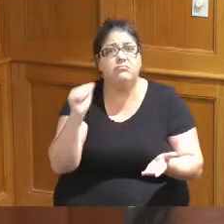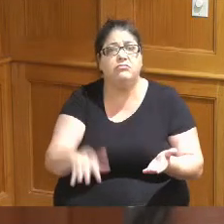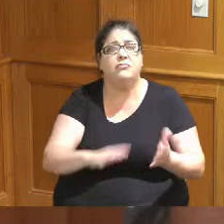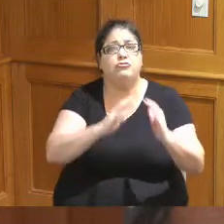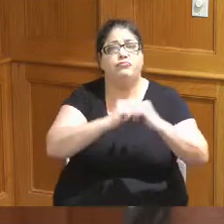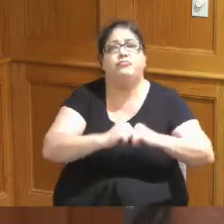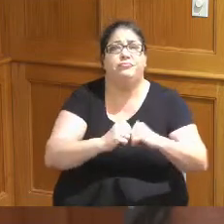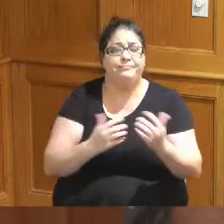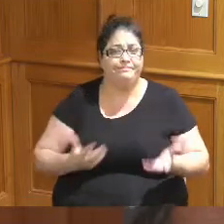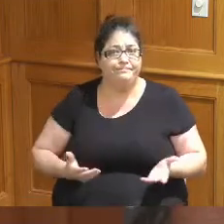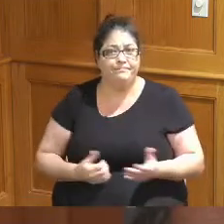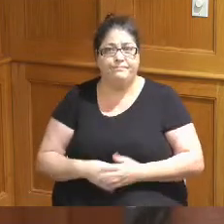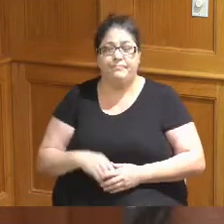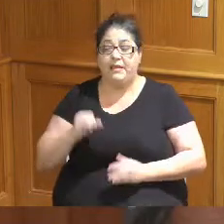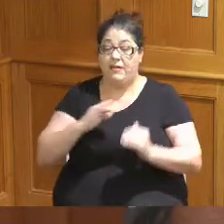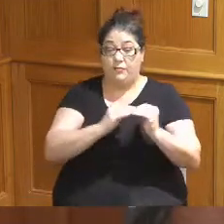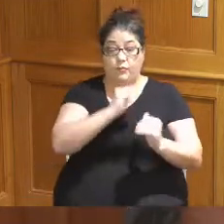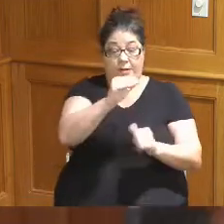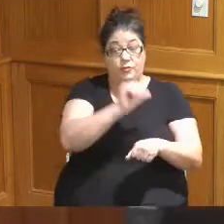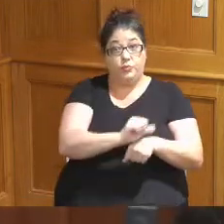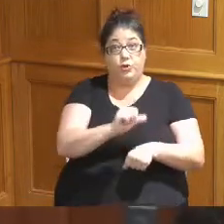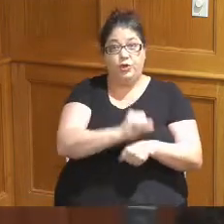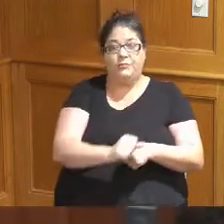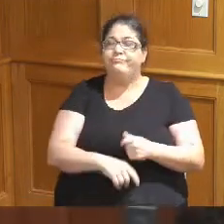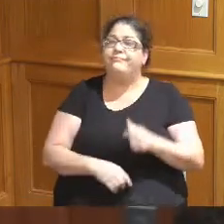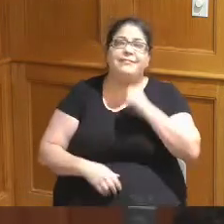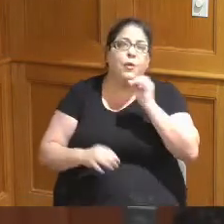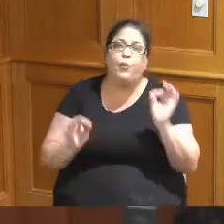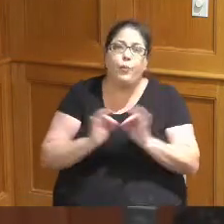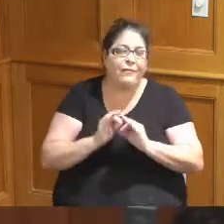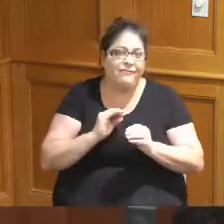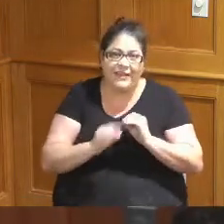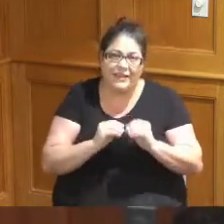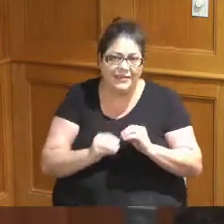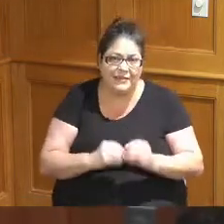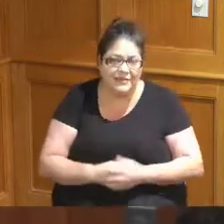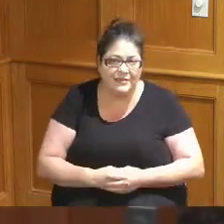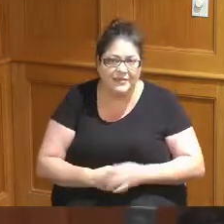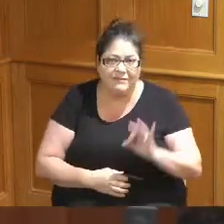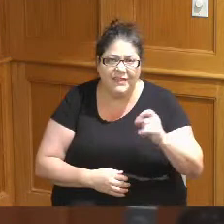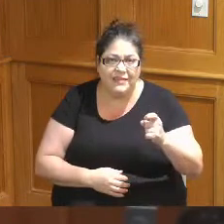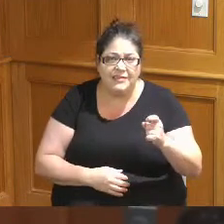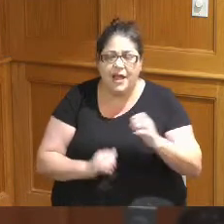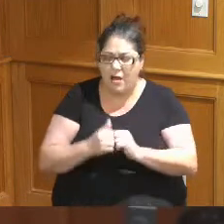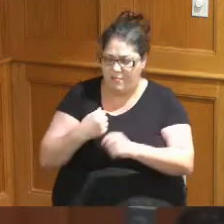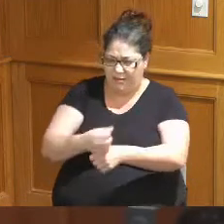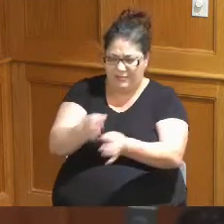if it needs too much work it's not worth fixing it so how are they making those decisions what